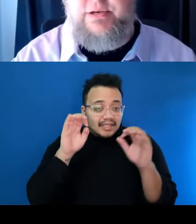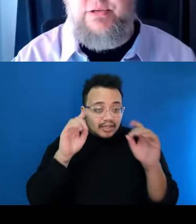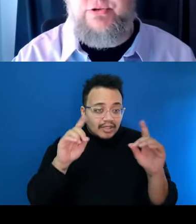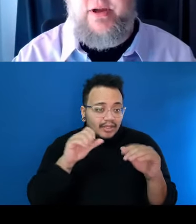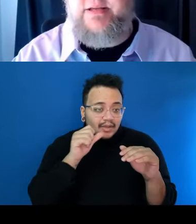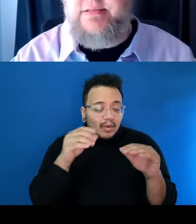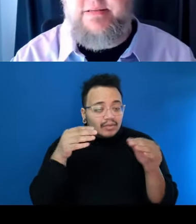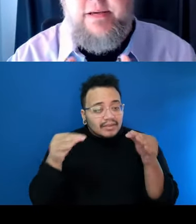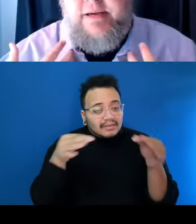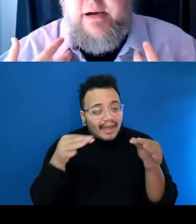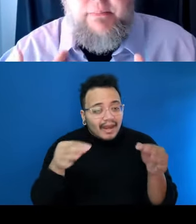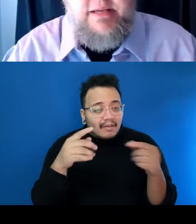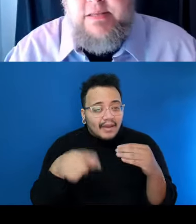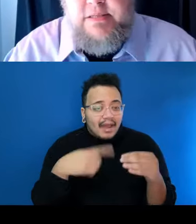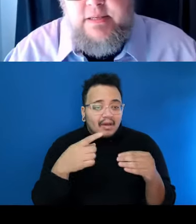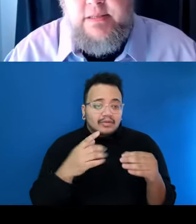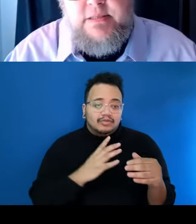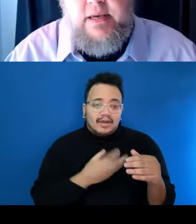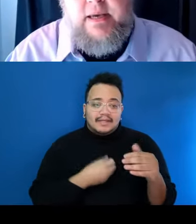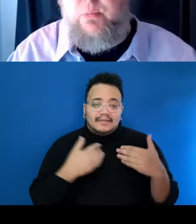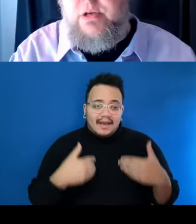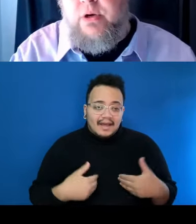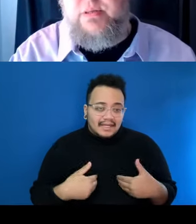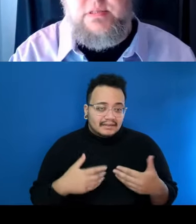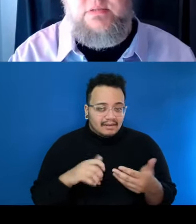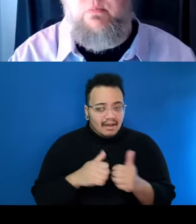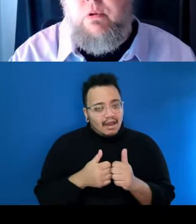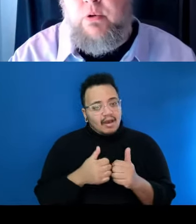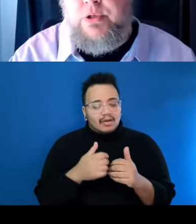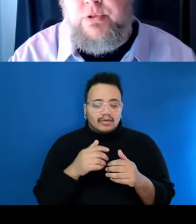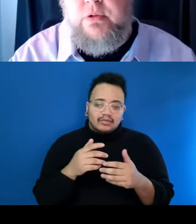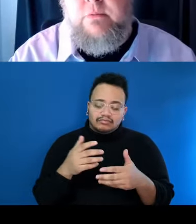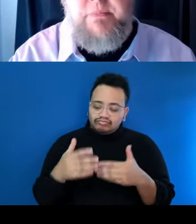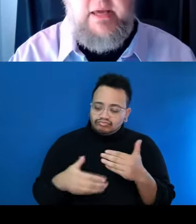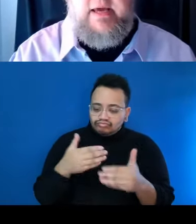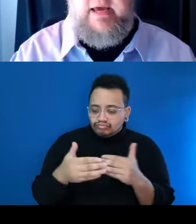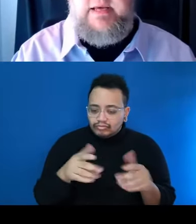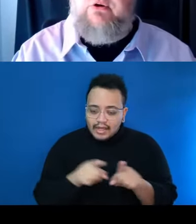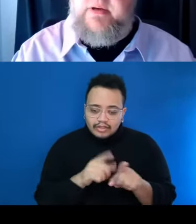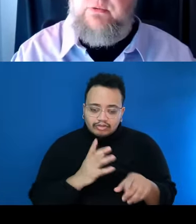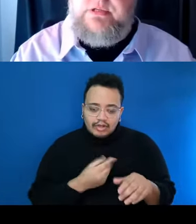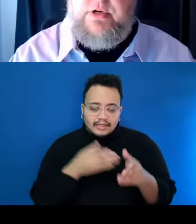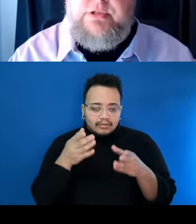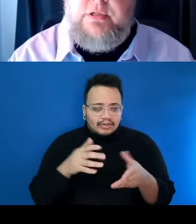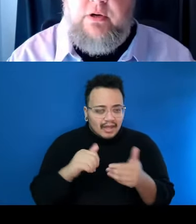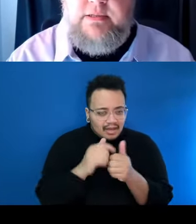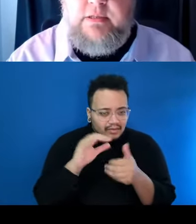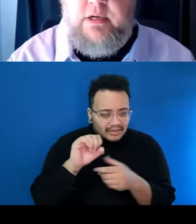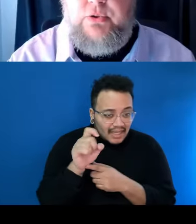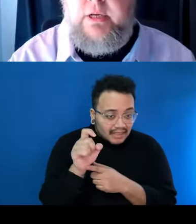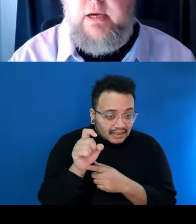and trans existence. And we know that this is more and more true as there have been restrictions across the country